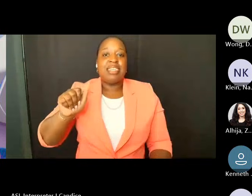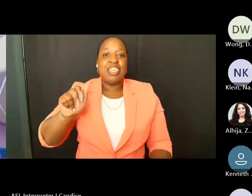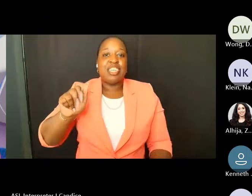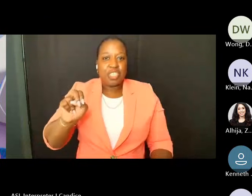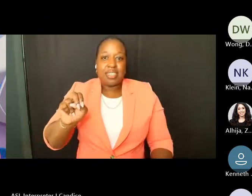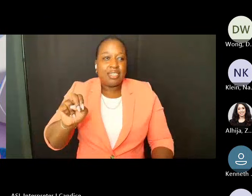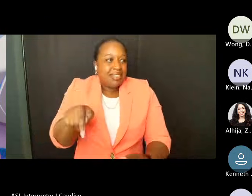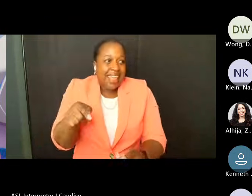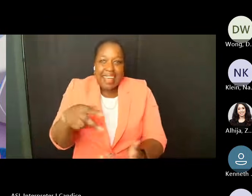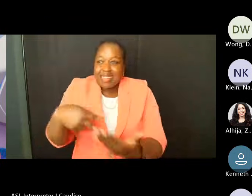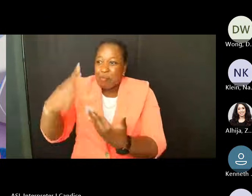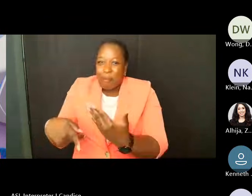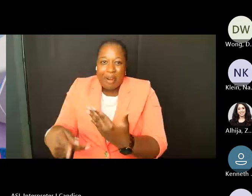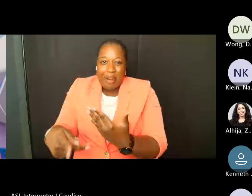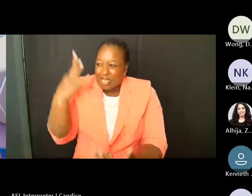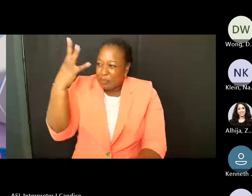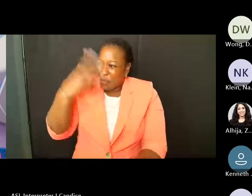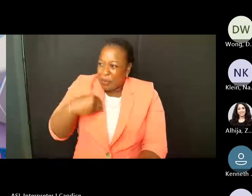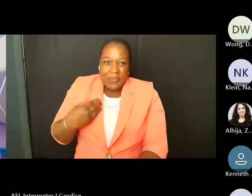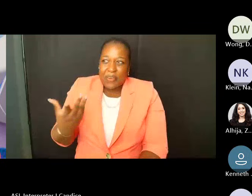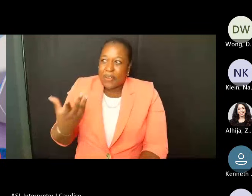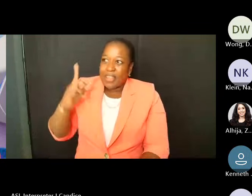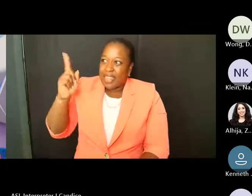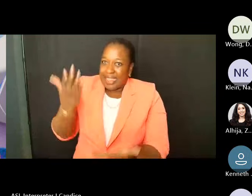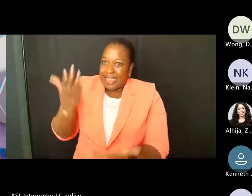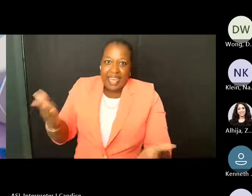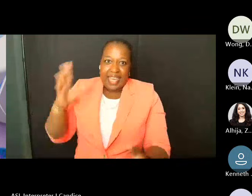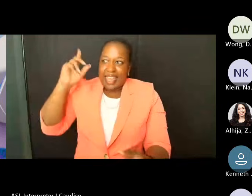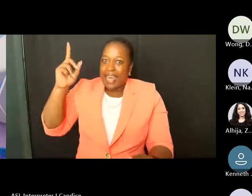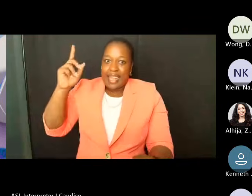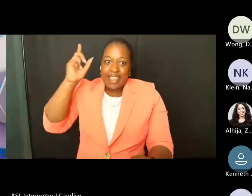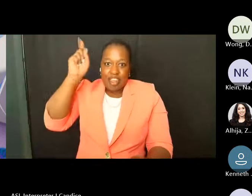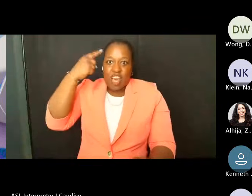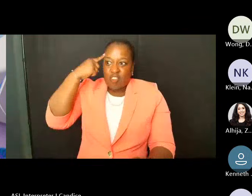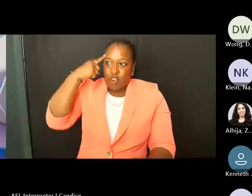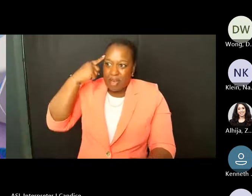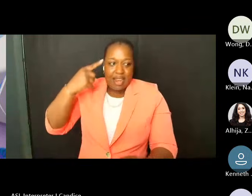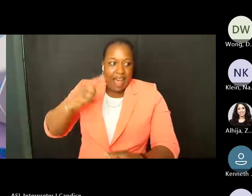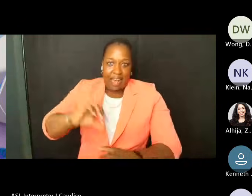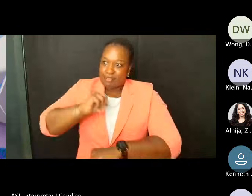that the federal government has crafted. That's what needs to be in place. And the one year wait